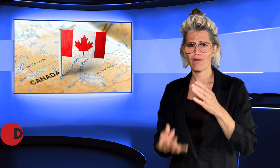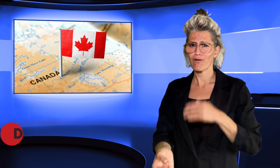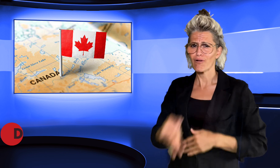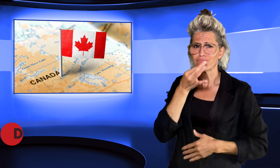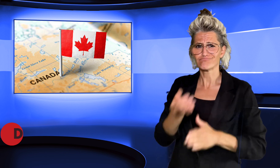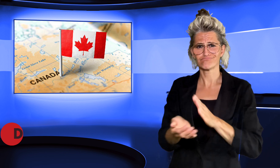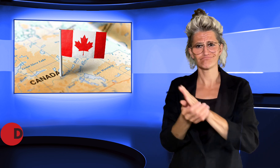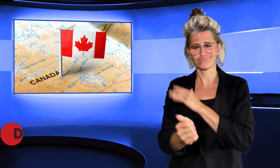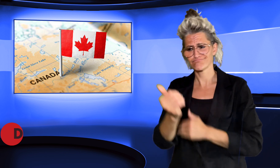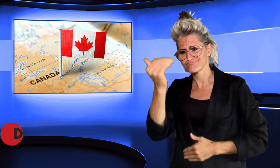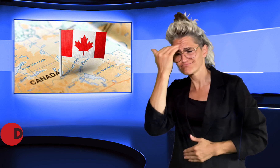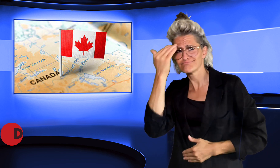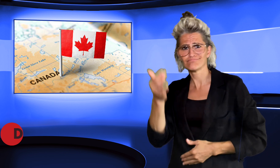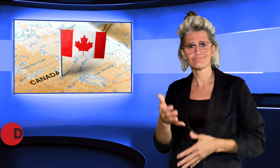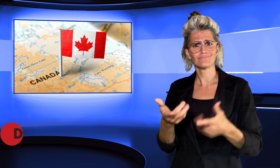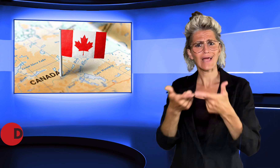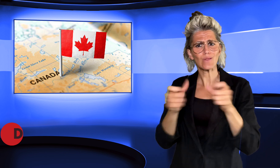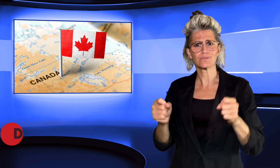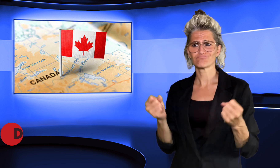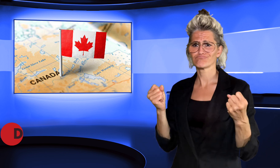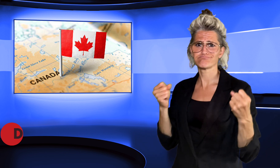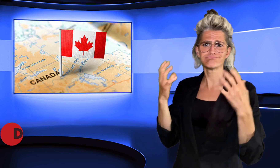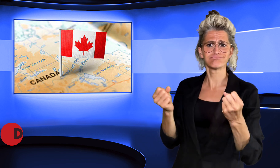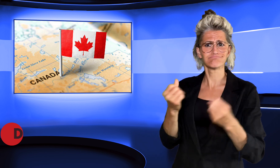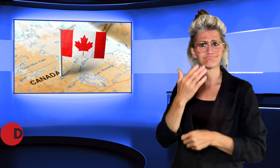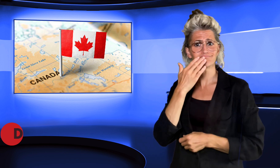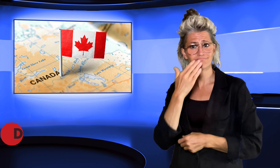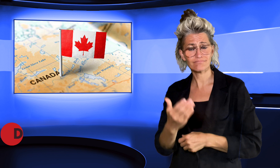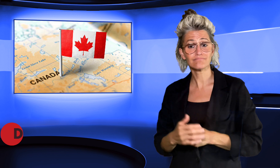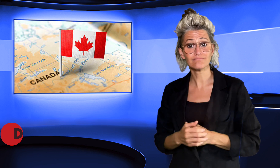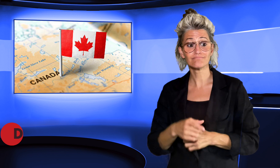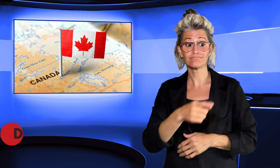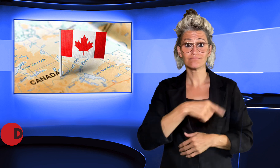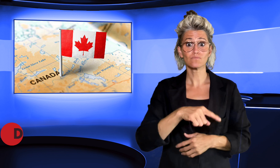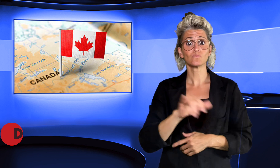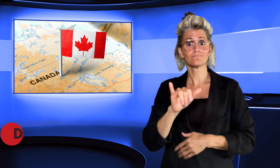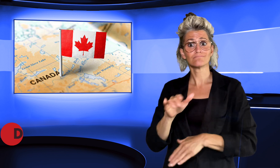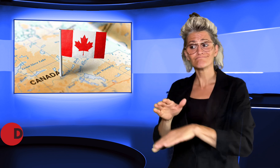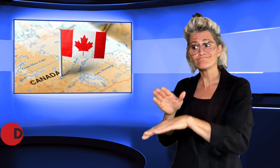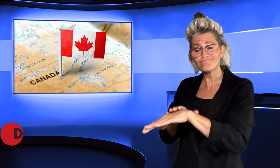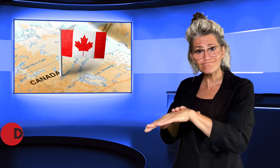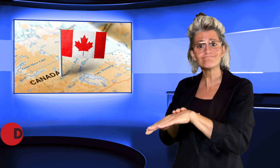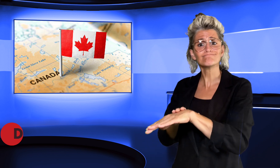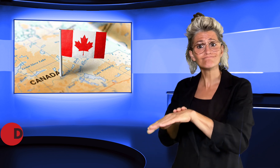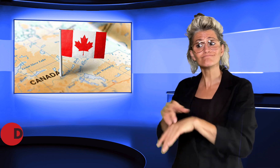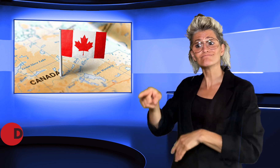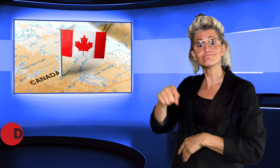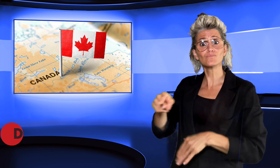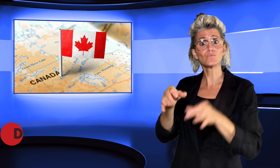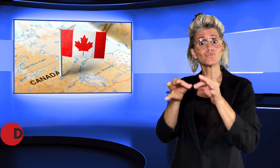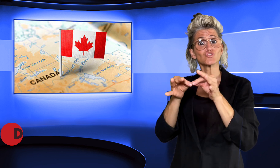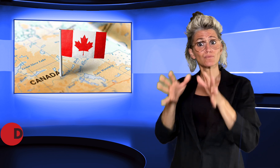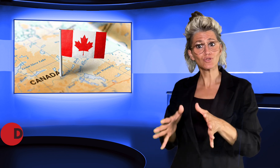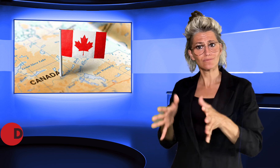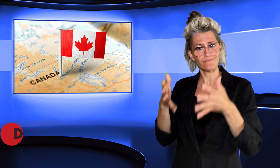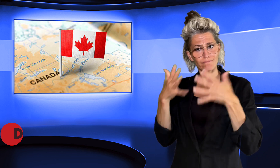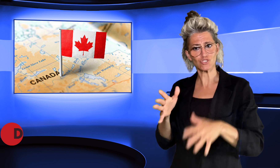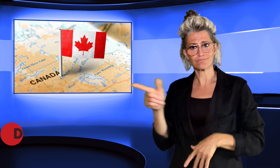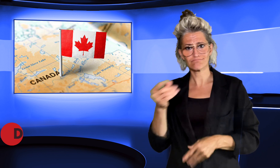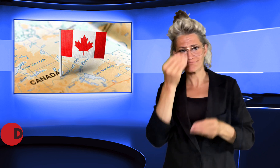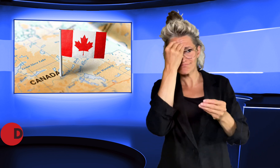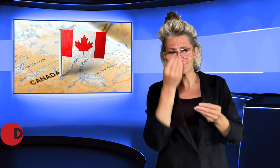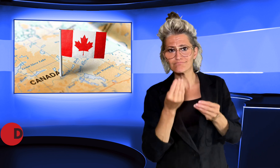linguistically skilled. They also mentioned interpreters having reported